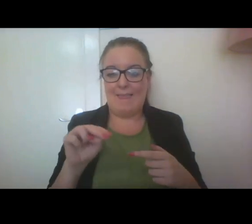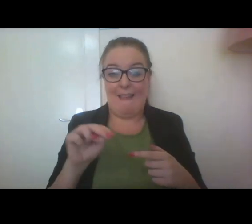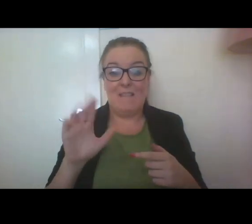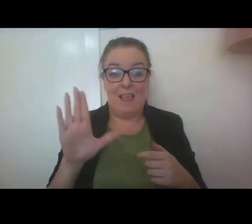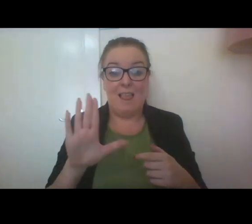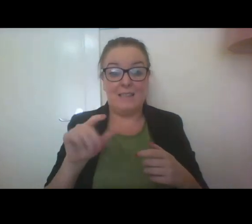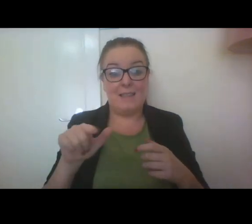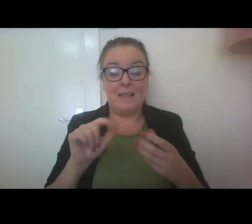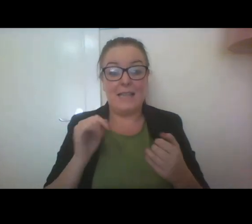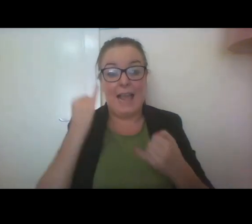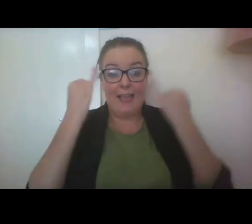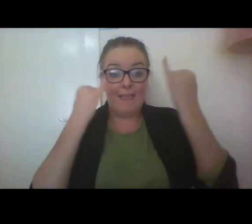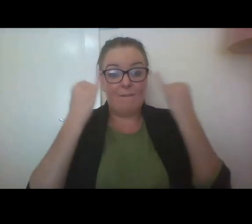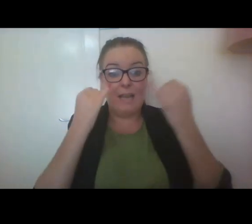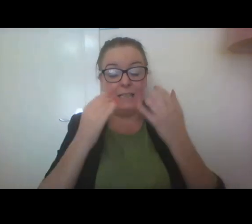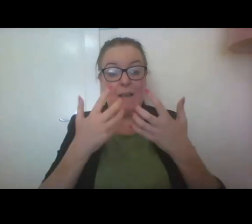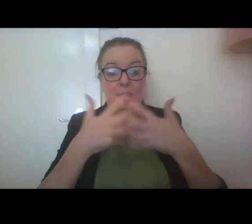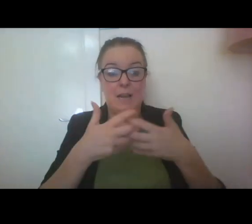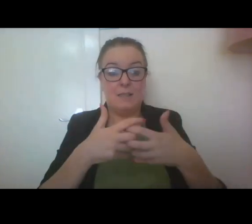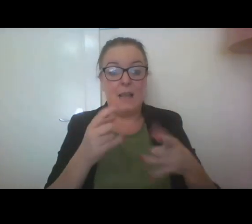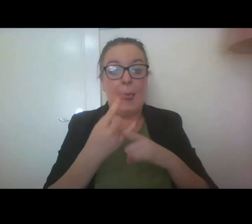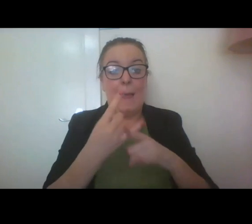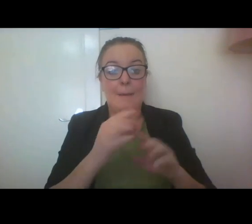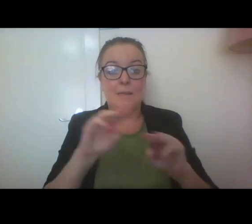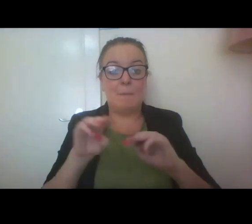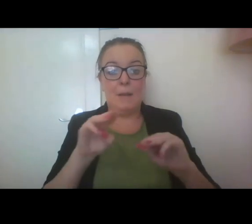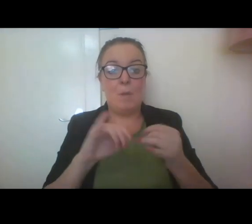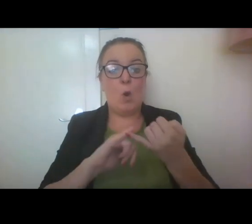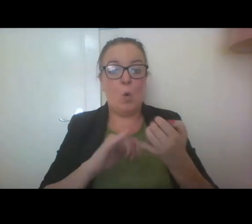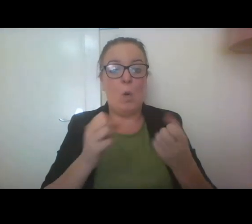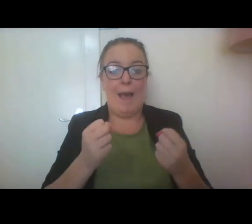which helps people who are blind or partially sighted to access information